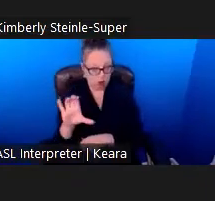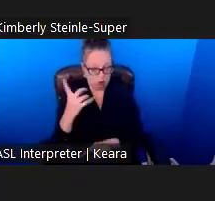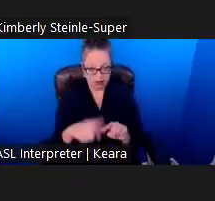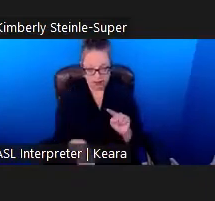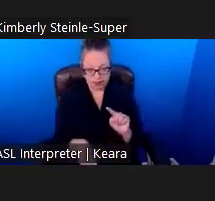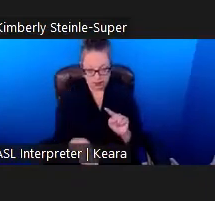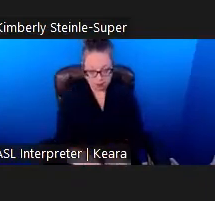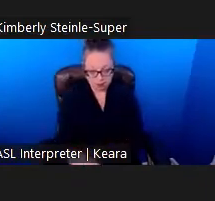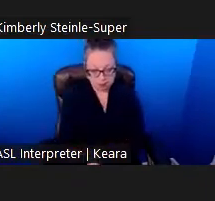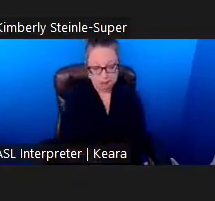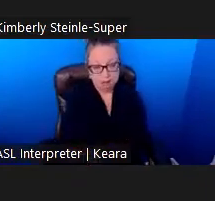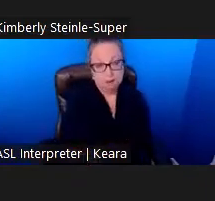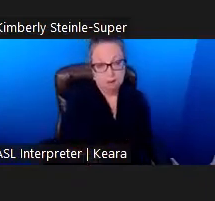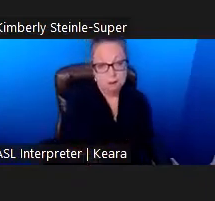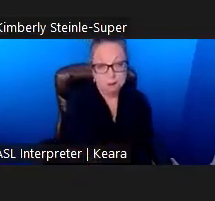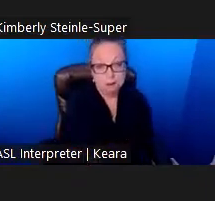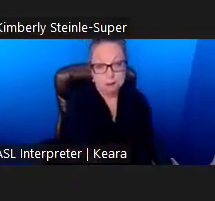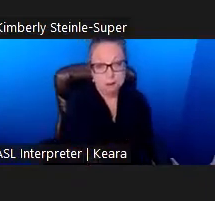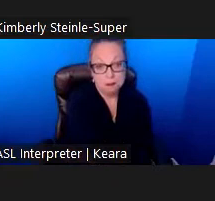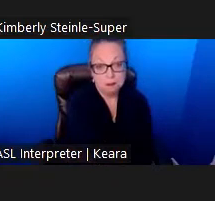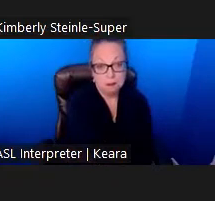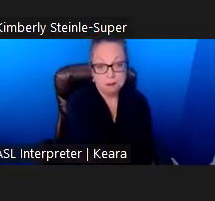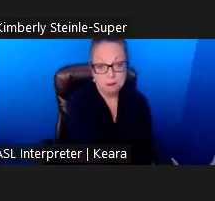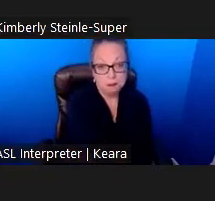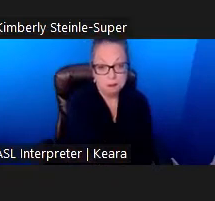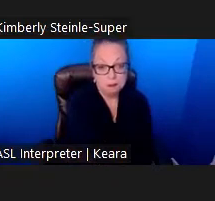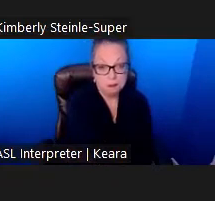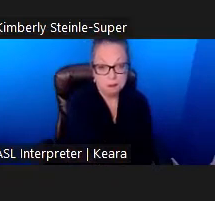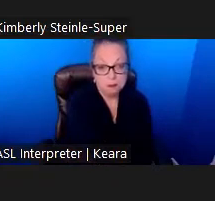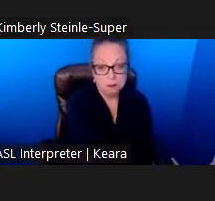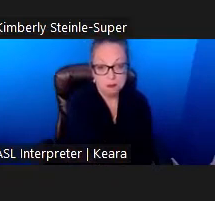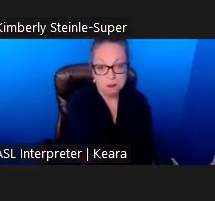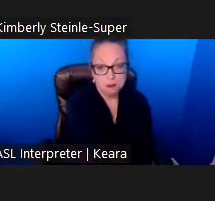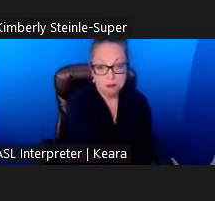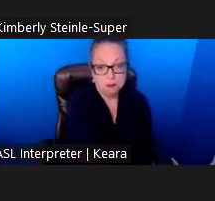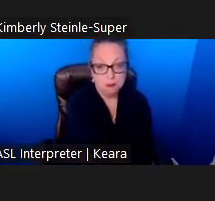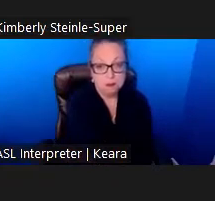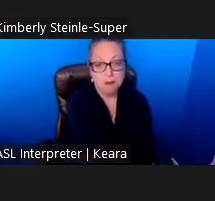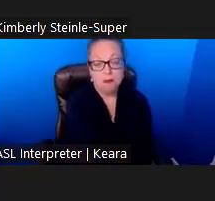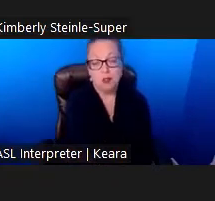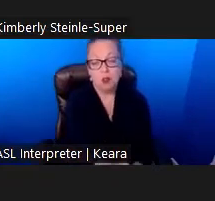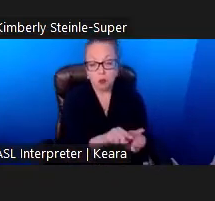Finally, New Jersey State Council on the Arts also collects optional demographic information